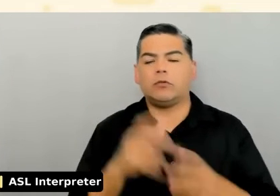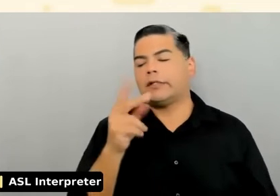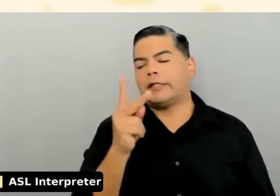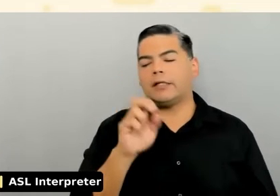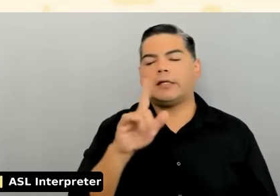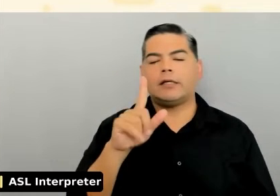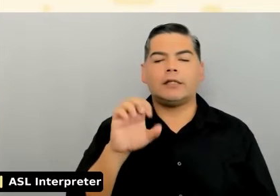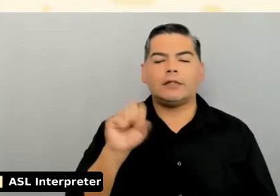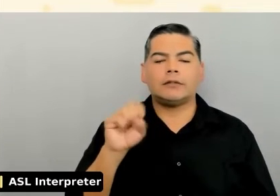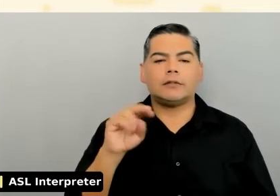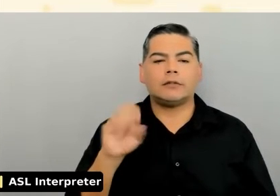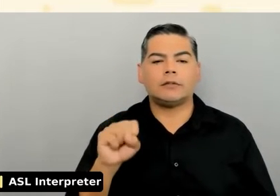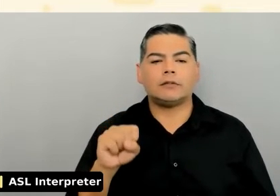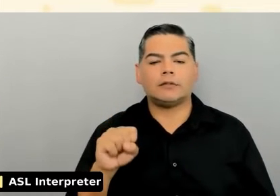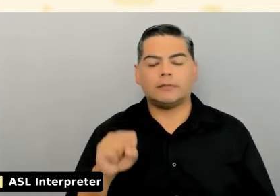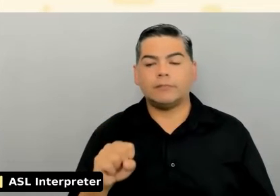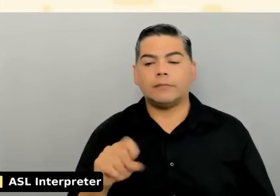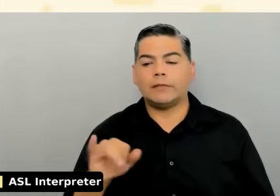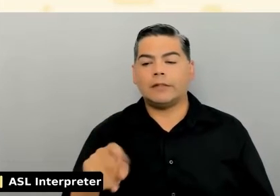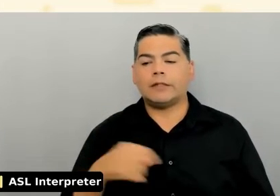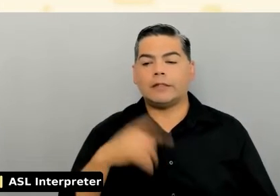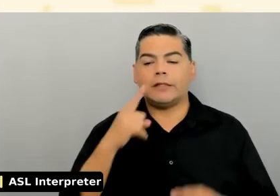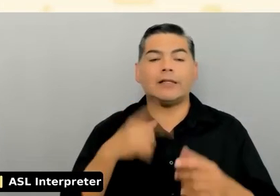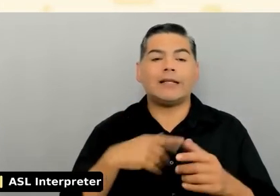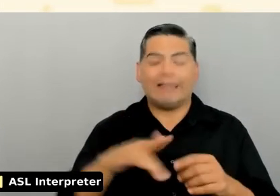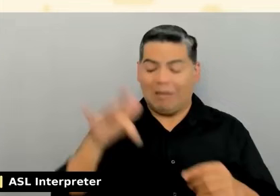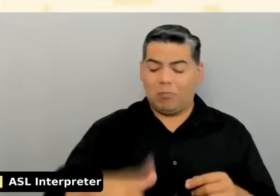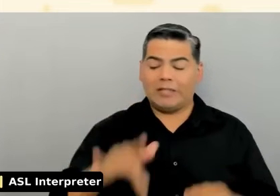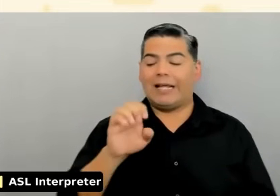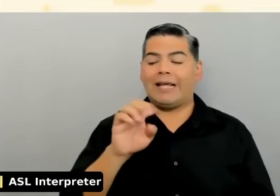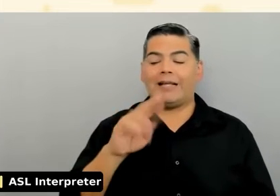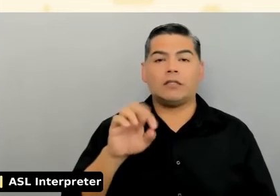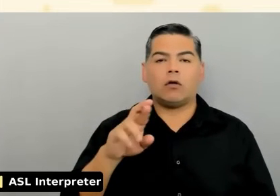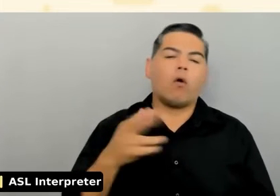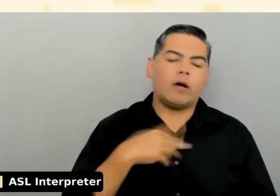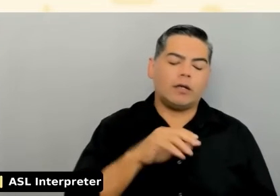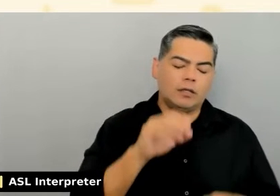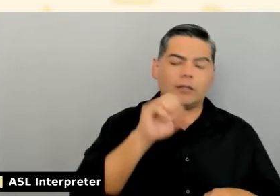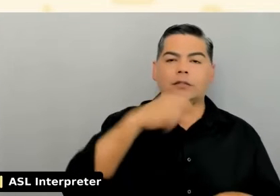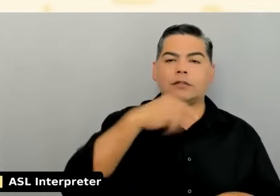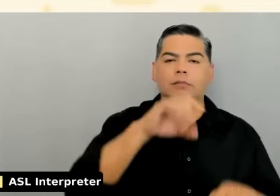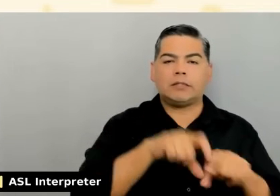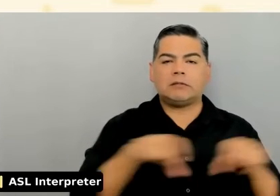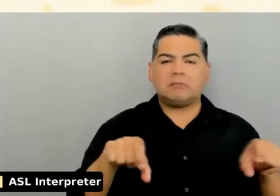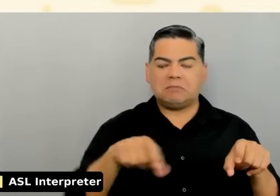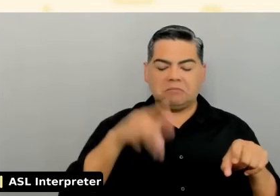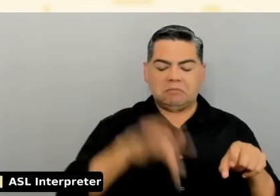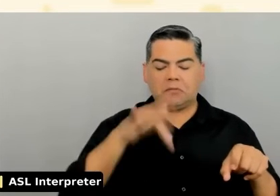Now, on the press of the enter key or the space bar key, the button should be triggered, the action should be fired.